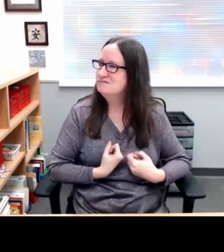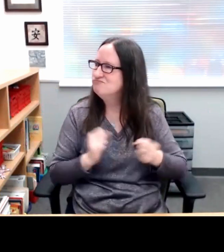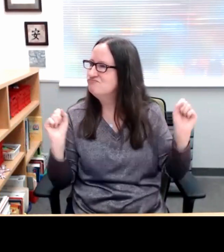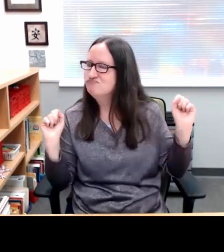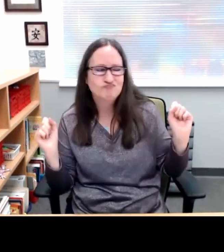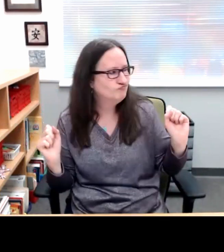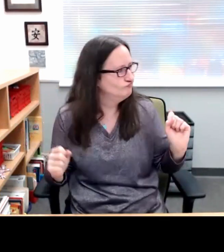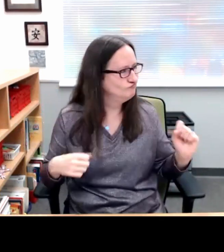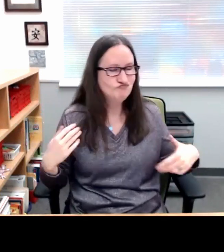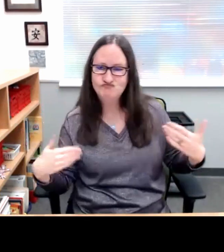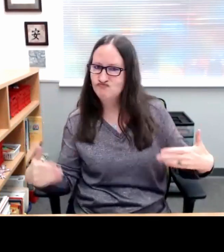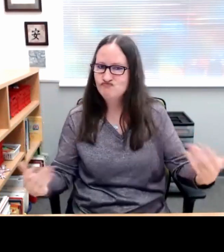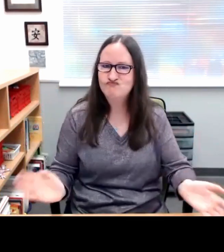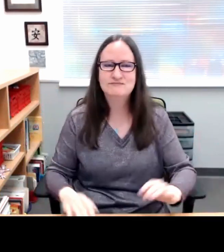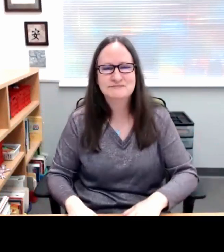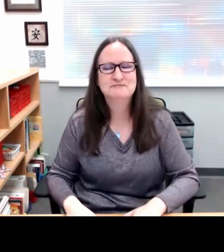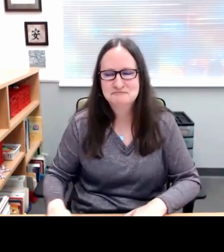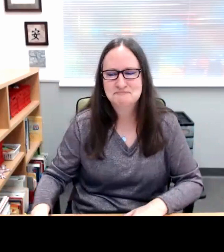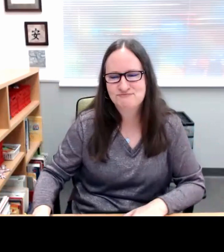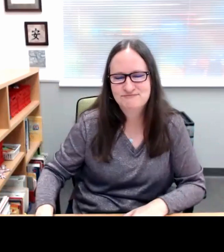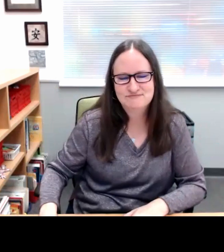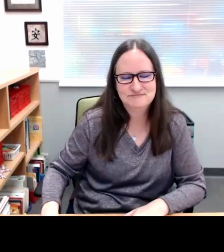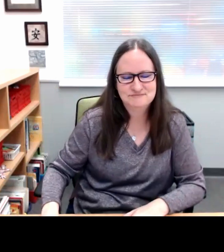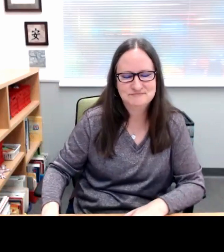Let them see that it's okay to open up and be themselves.